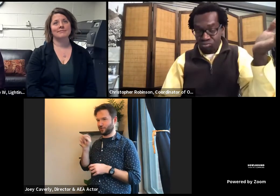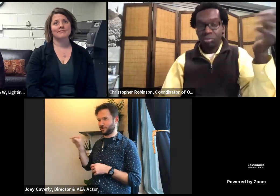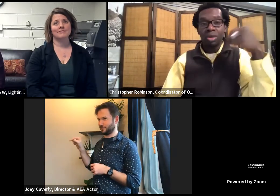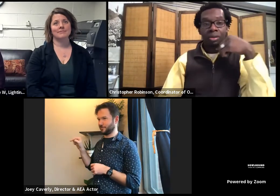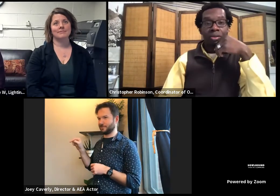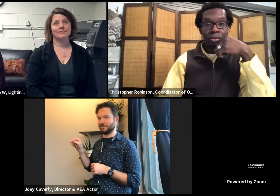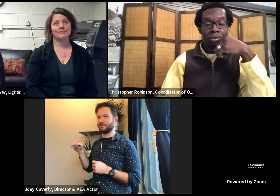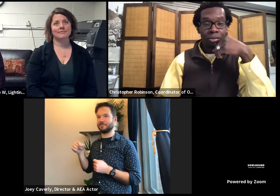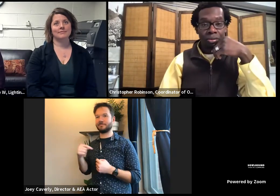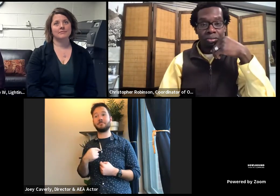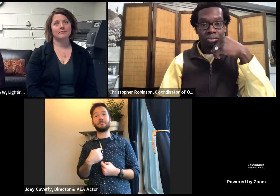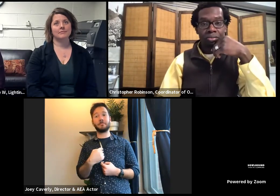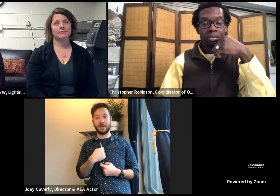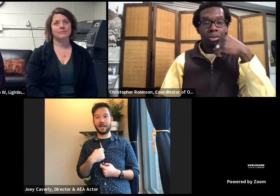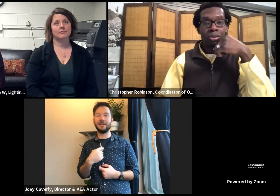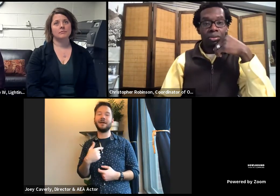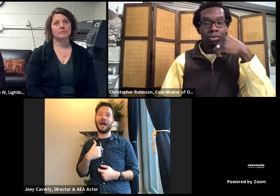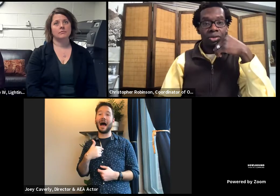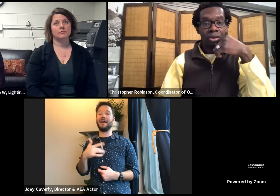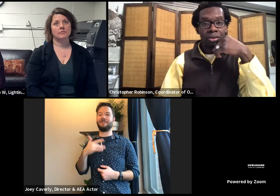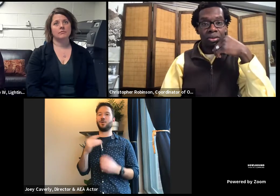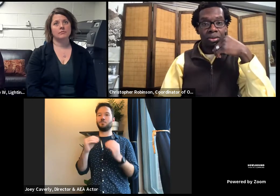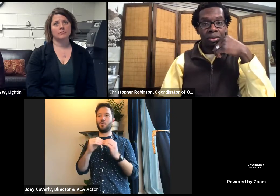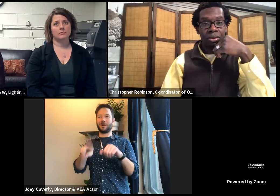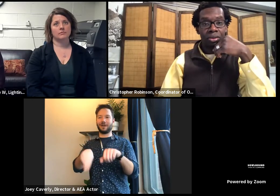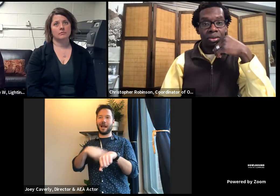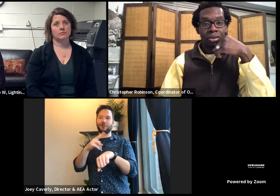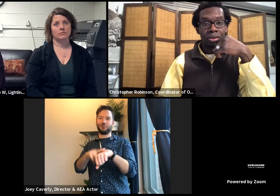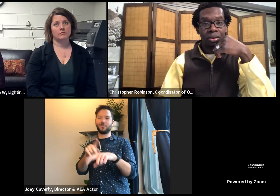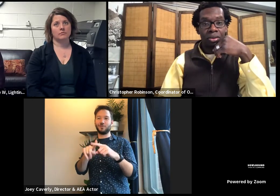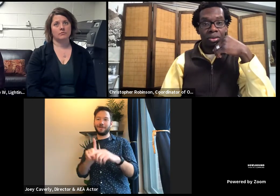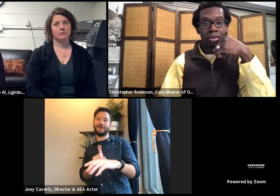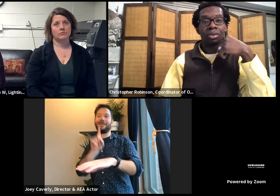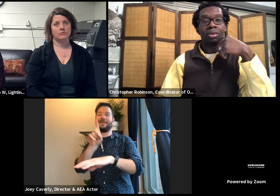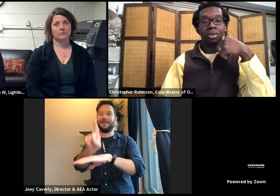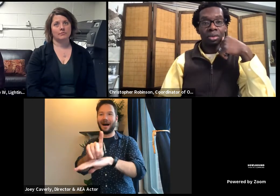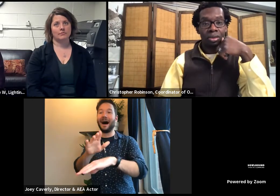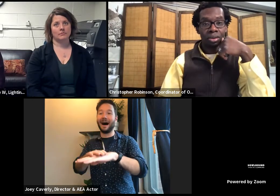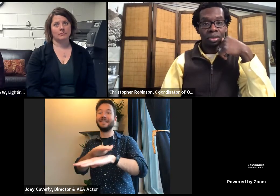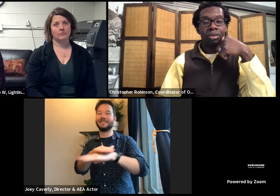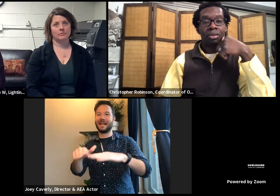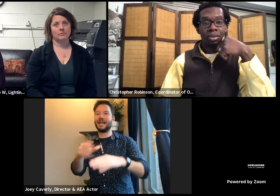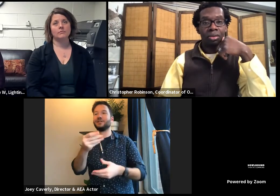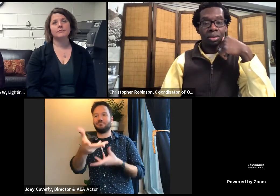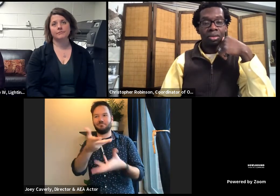Well, I certainly can't not speaK for other deaf directors. I will speak for myself that it feels more natural